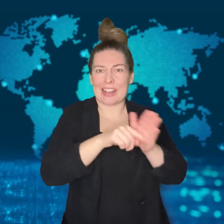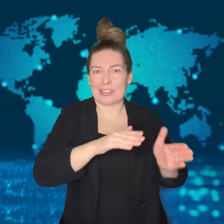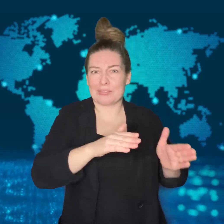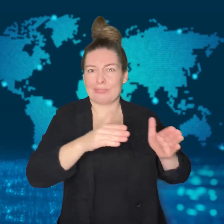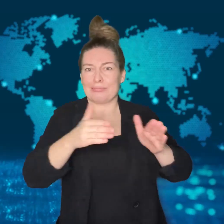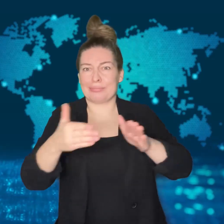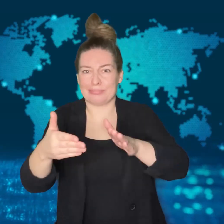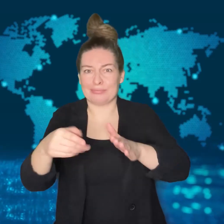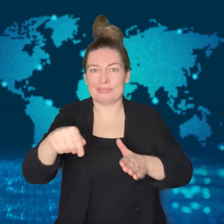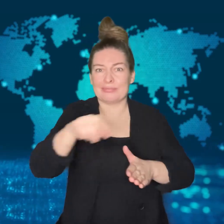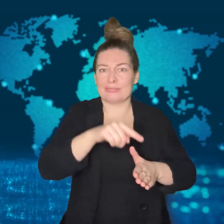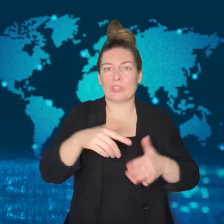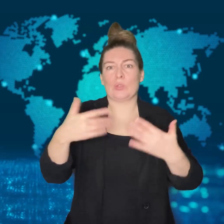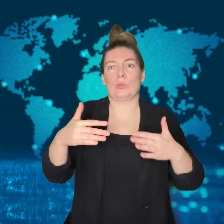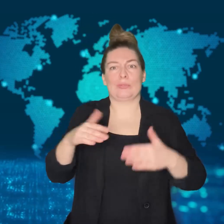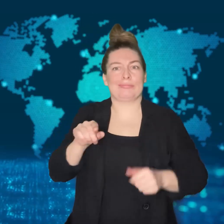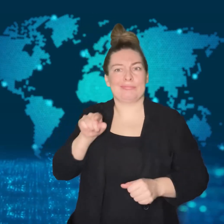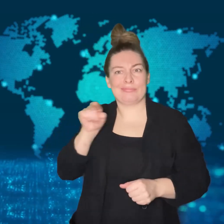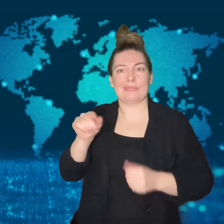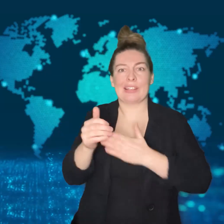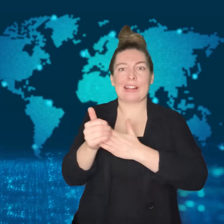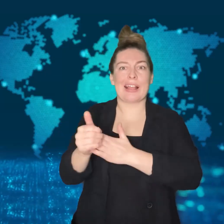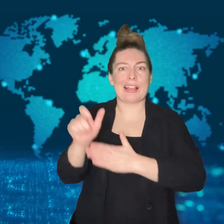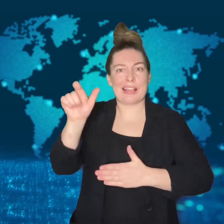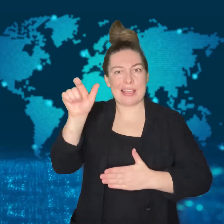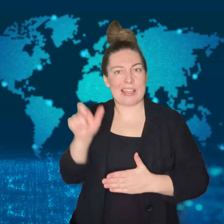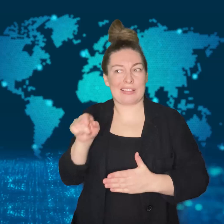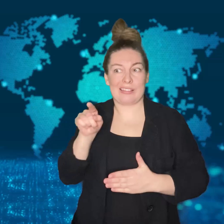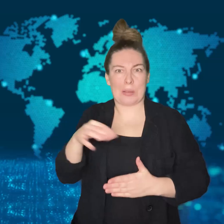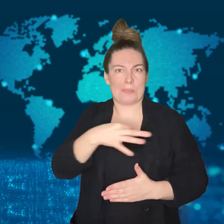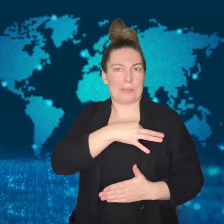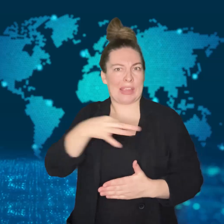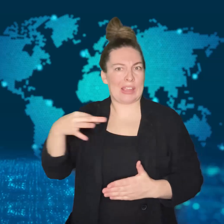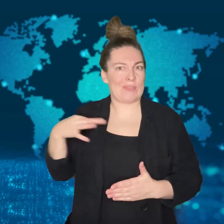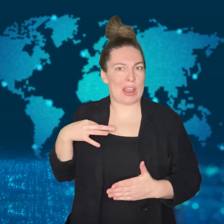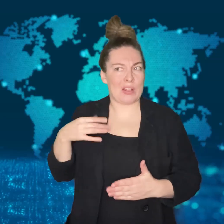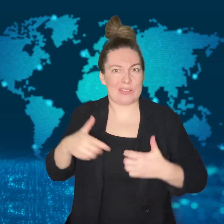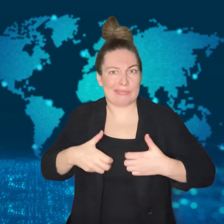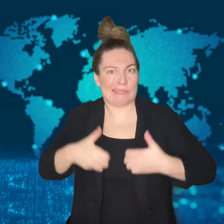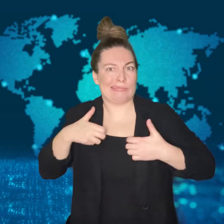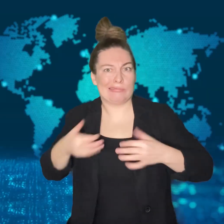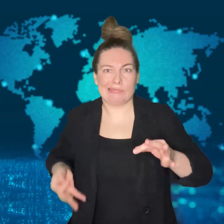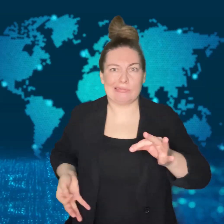Haiti's government called it a "massacre" and cruel.